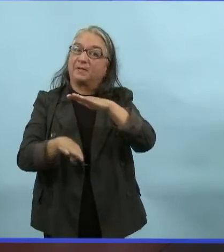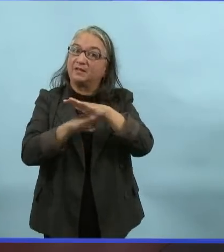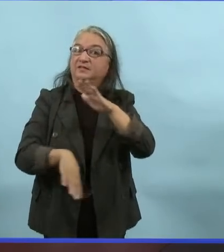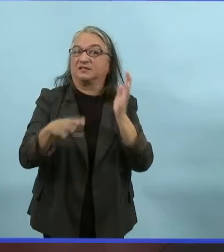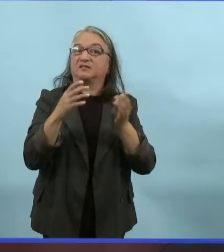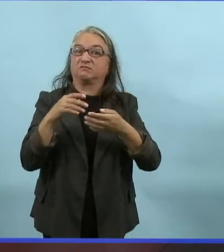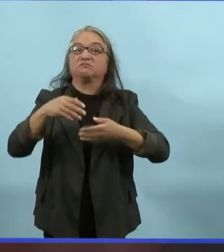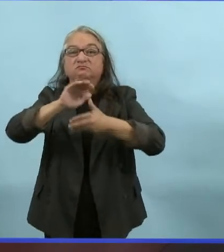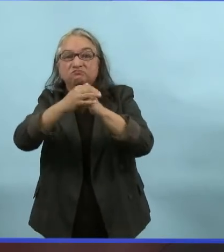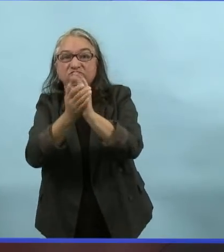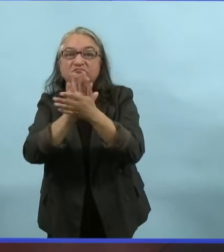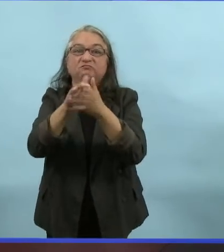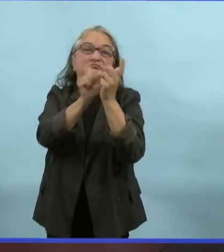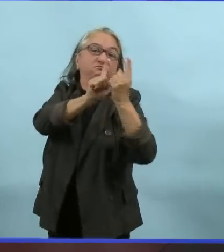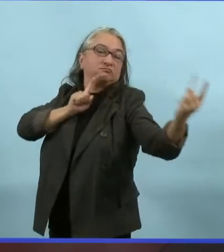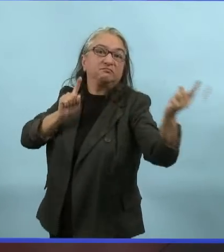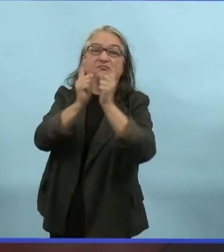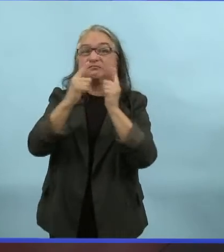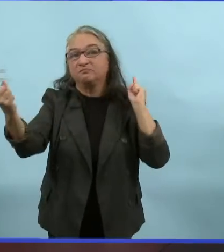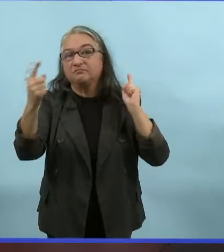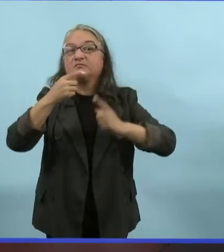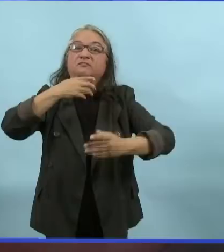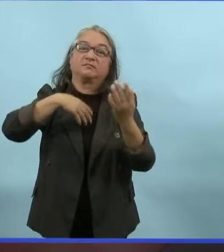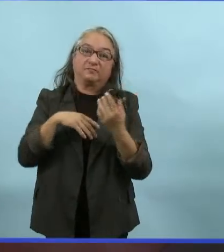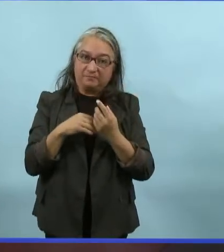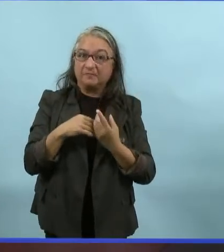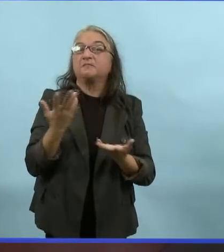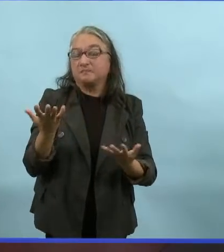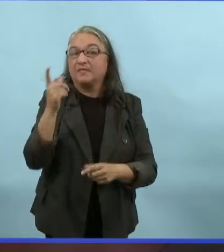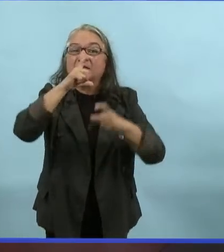and really that's that's the path that we're on here is where we're going to be providing